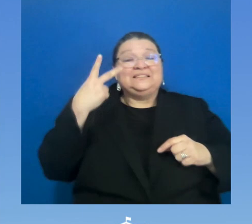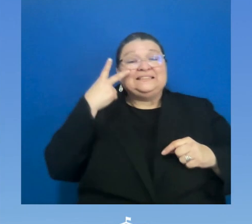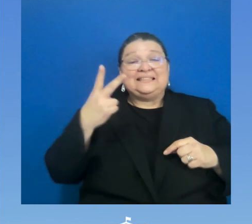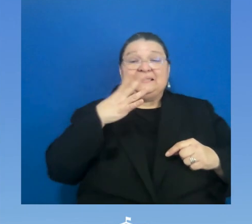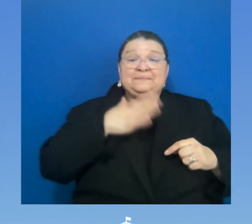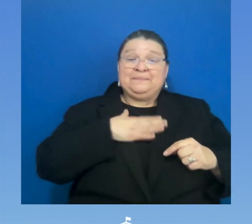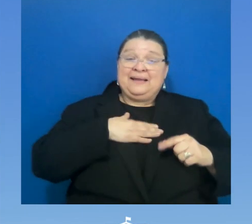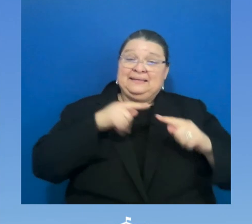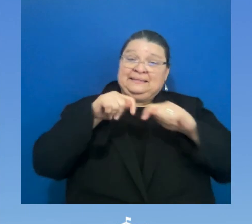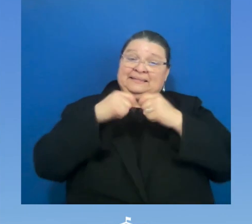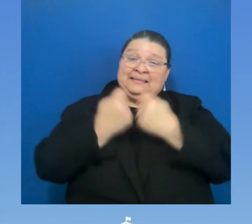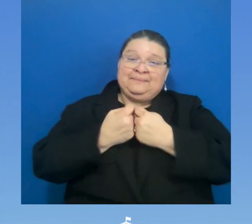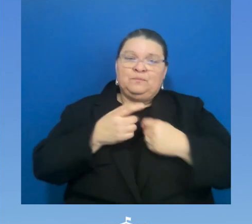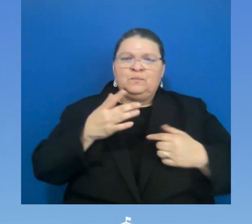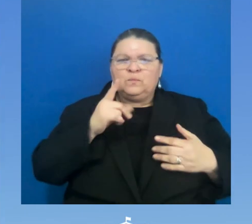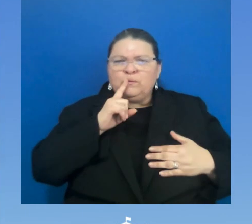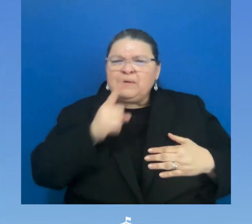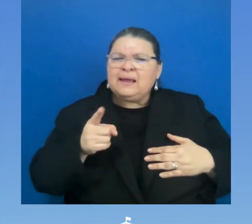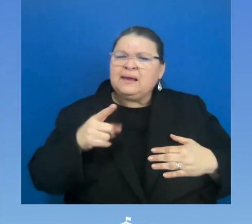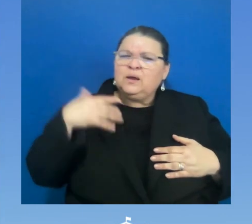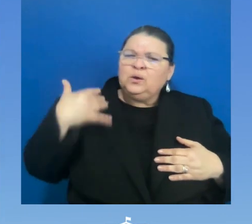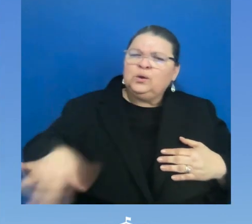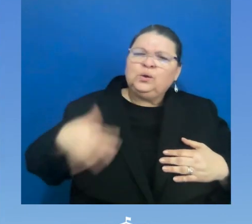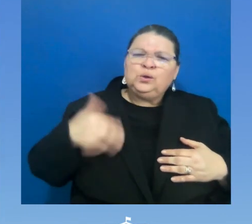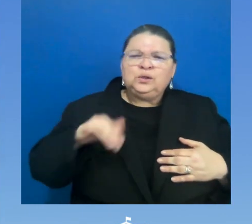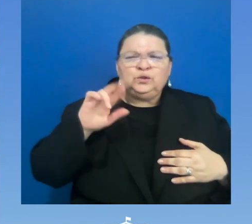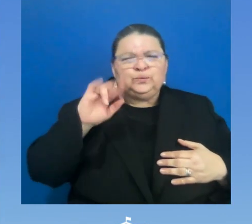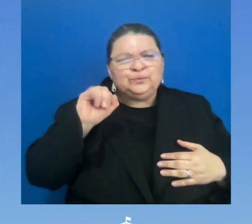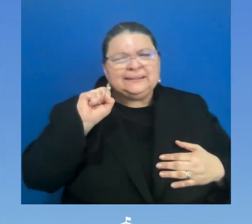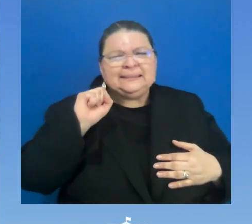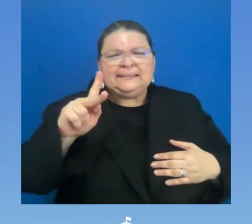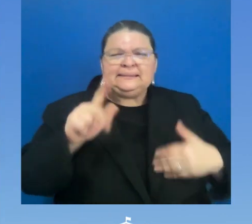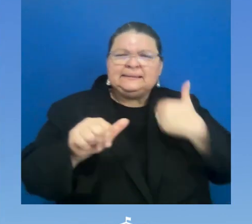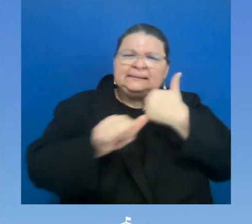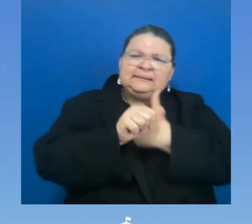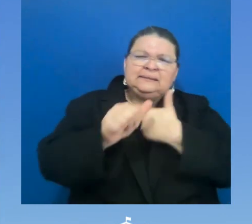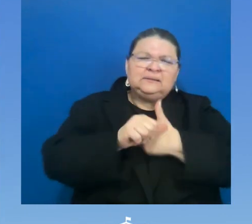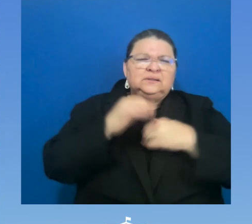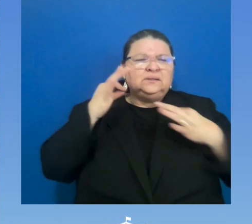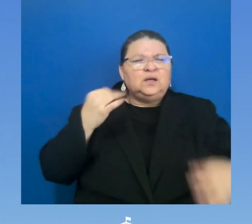like we did with the boycott in '95 -- basically putting our Olympic dreams on the line.